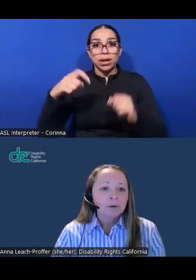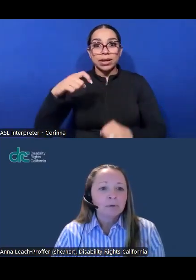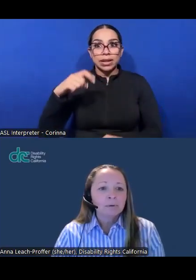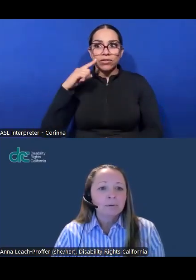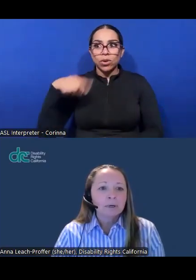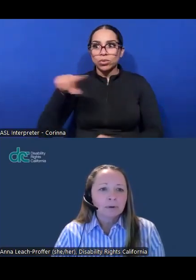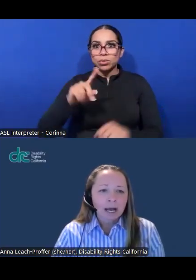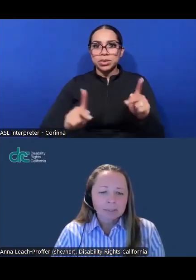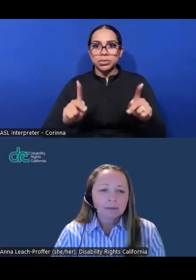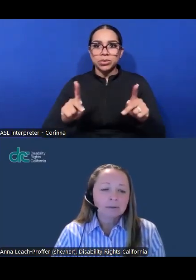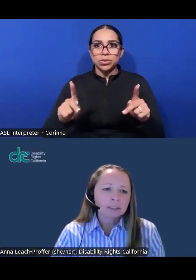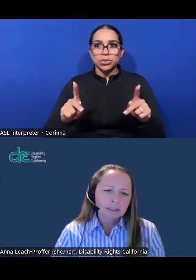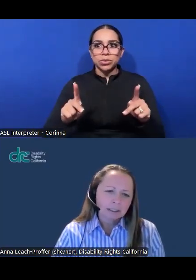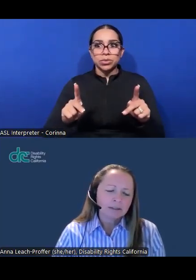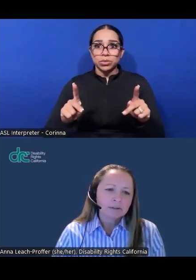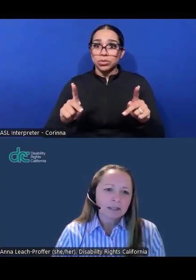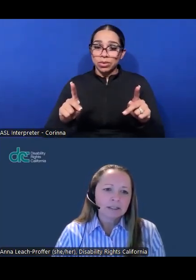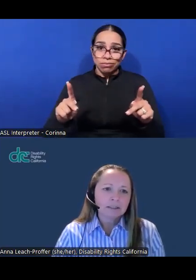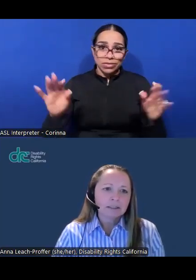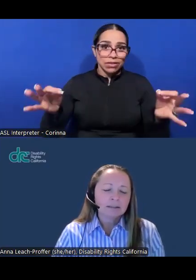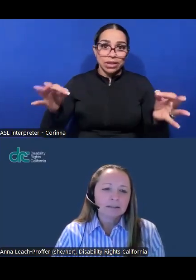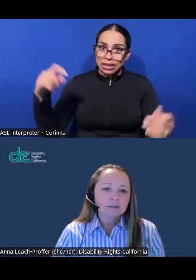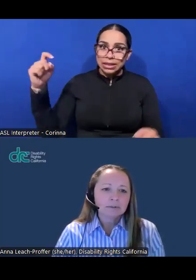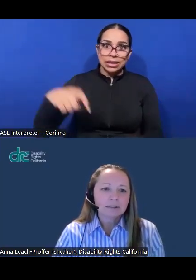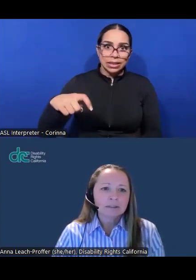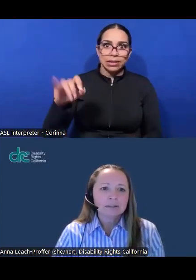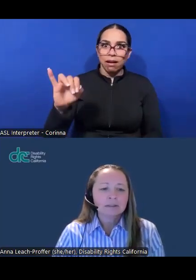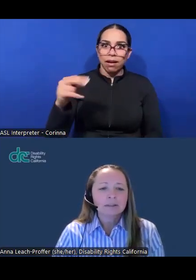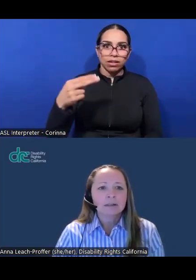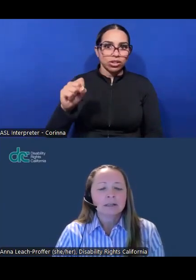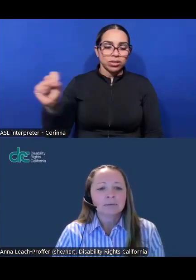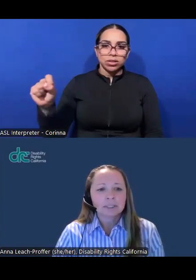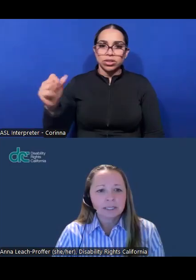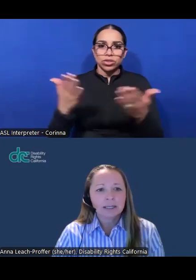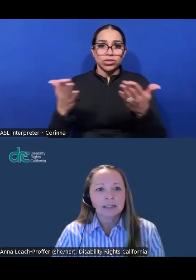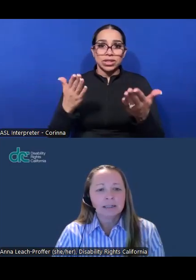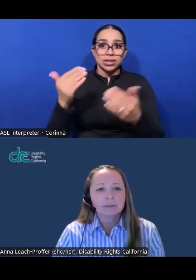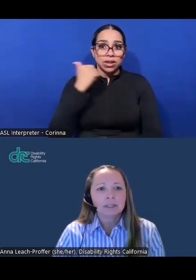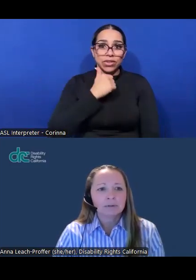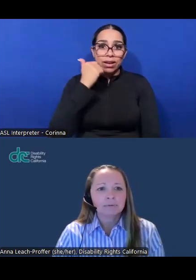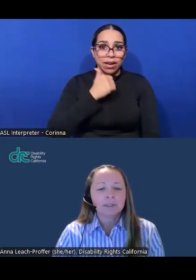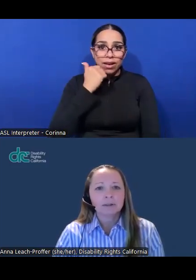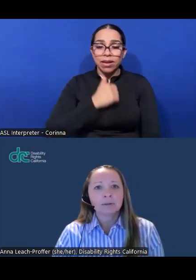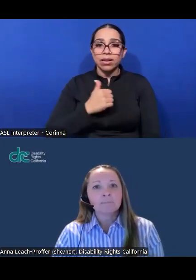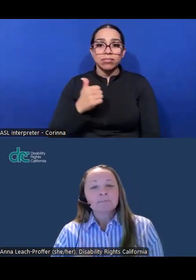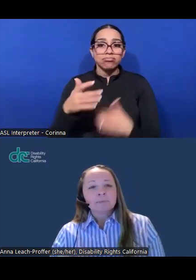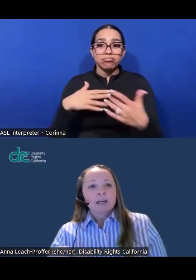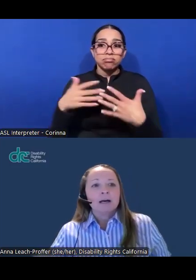who, you know, absolutely need those IHSS services, every day, even if their,